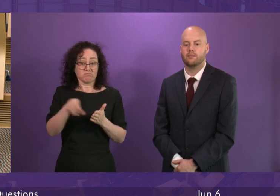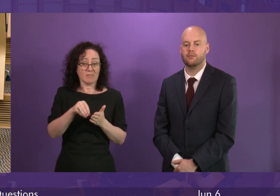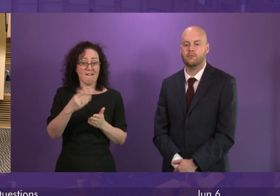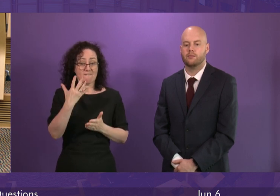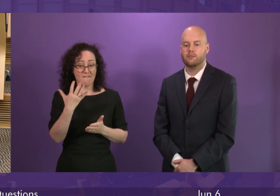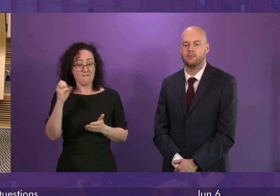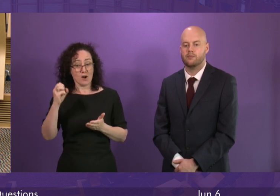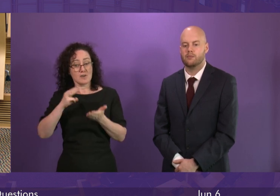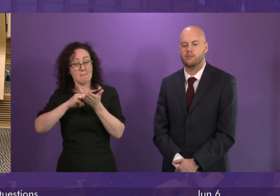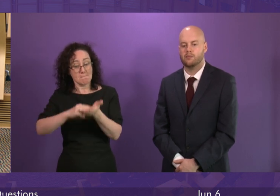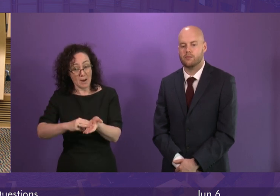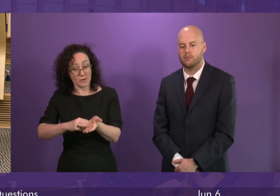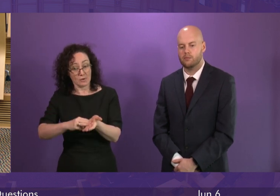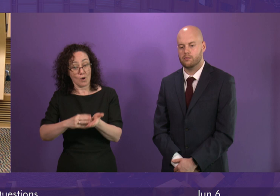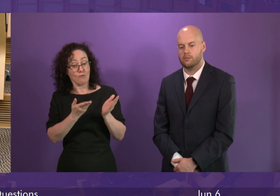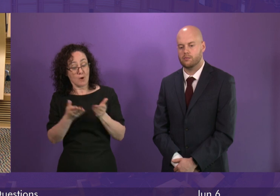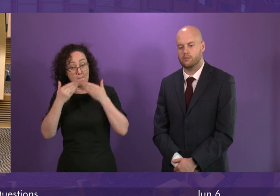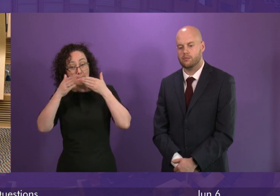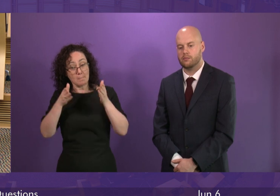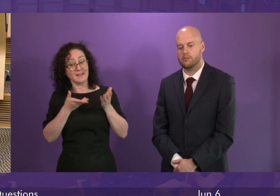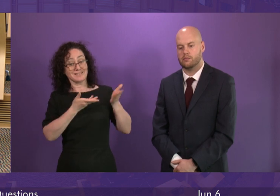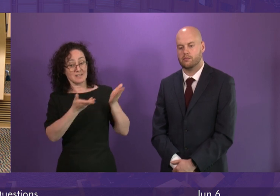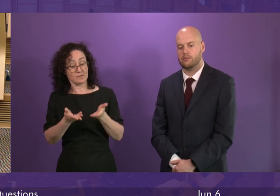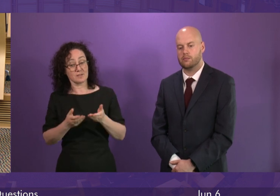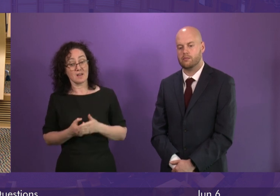public services—and thank goodness a Scottish National Party Government is here to protect